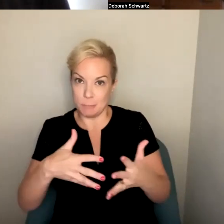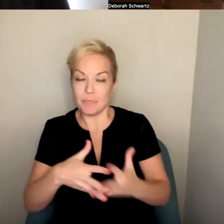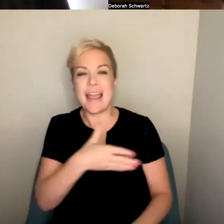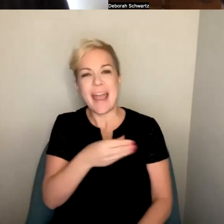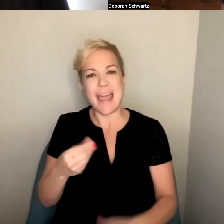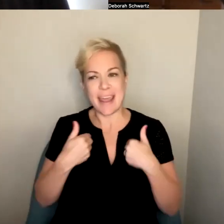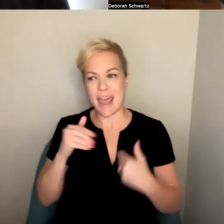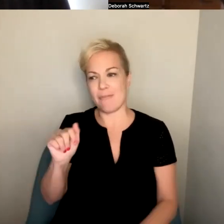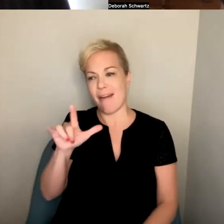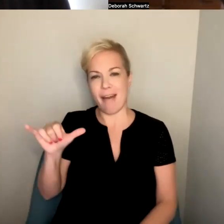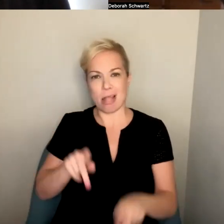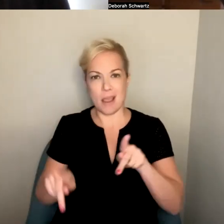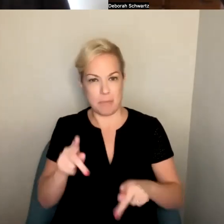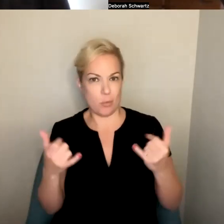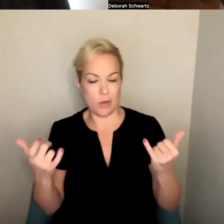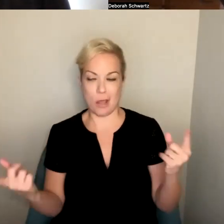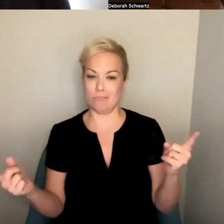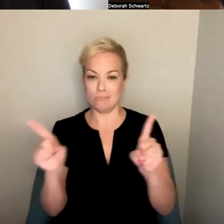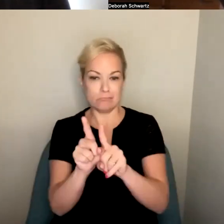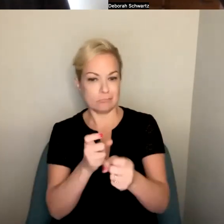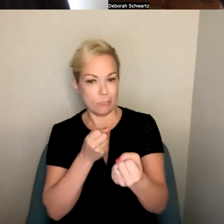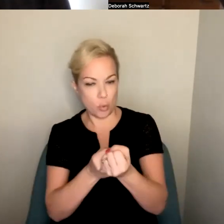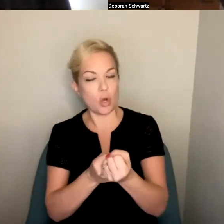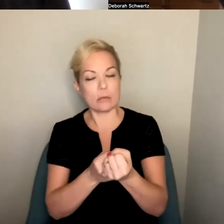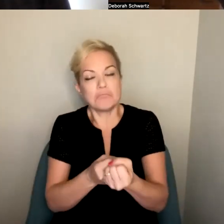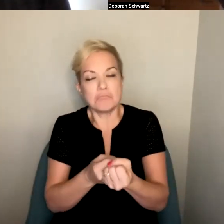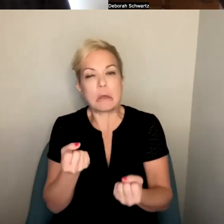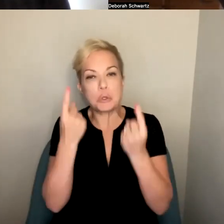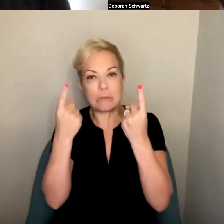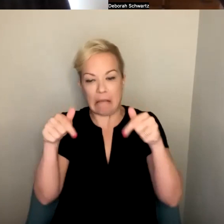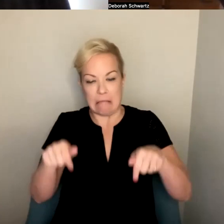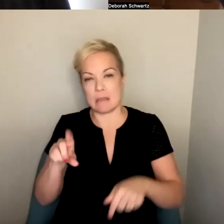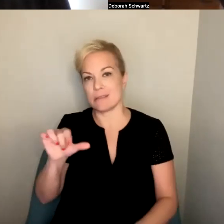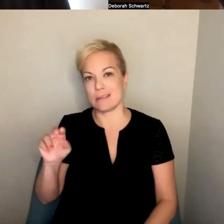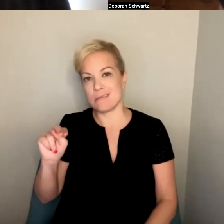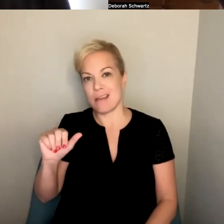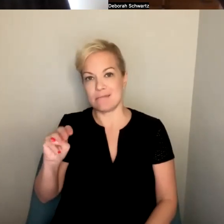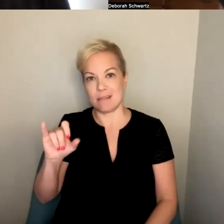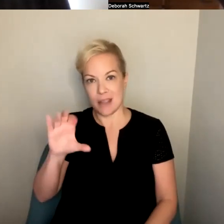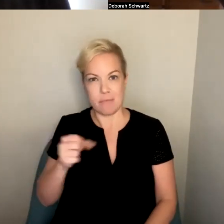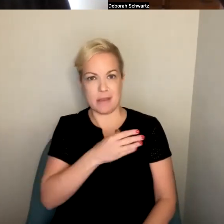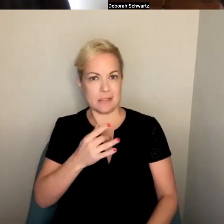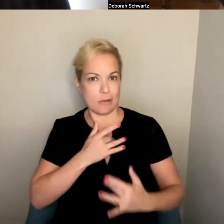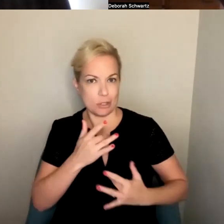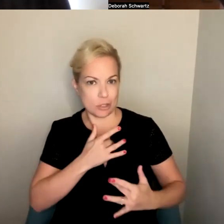to understand and help these dynamics further, I mean, you know, I sit in the New York State,